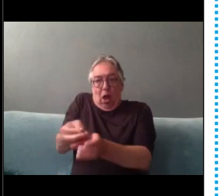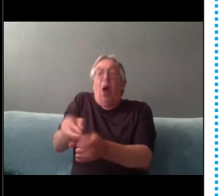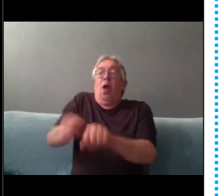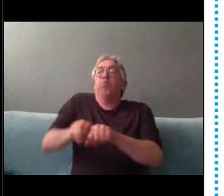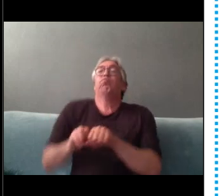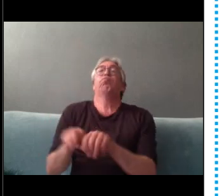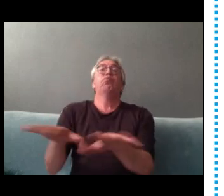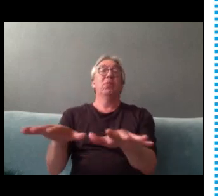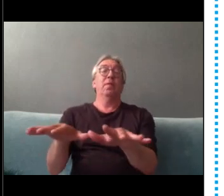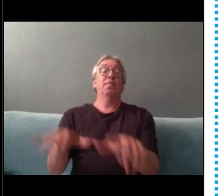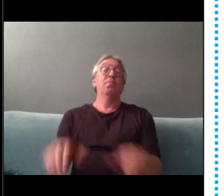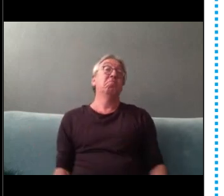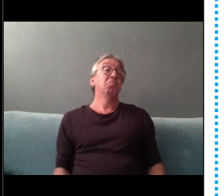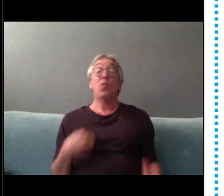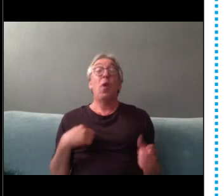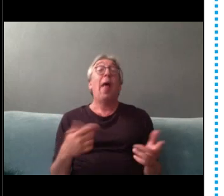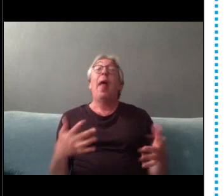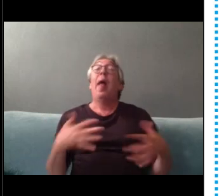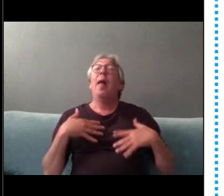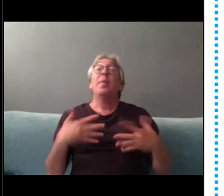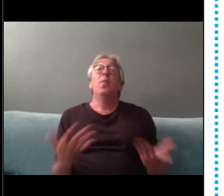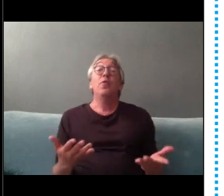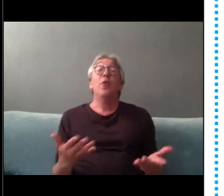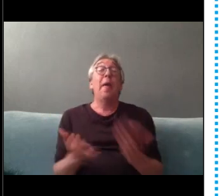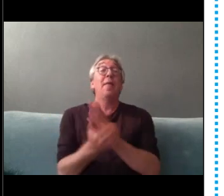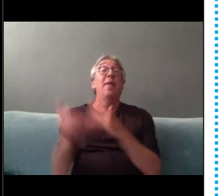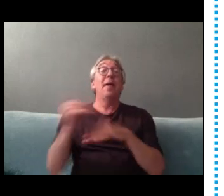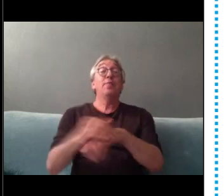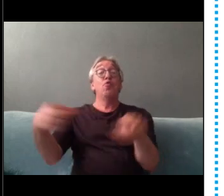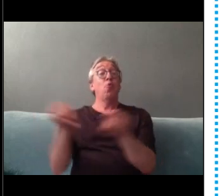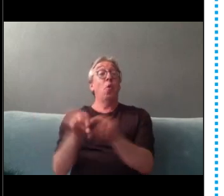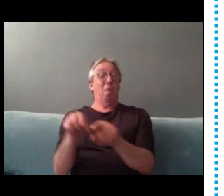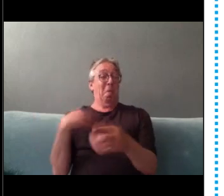that are really great. If you're interested, you can join us.